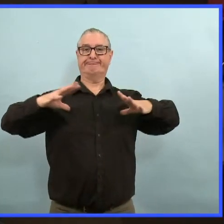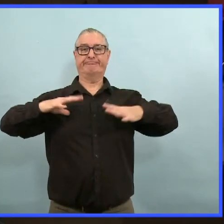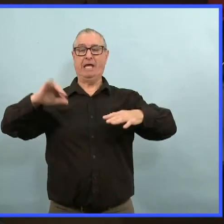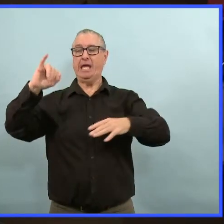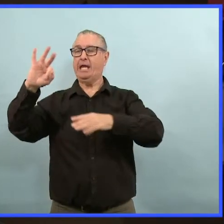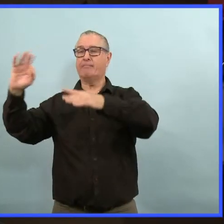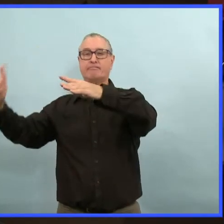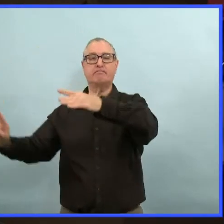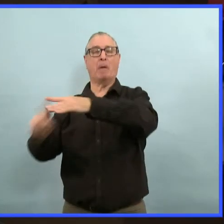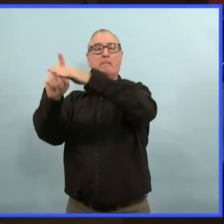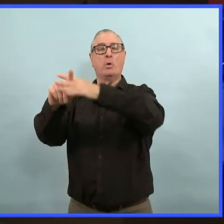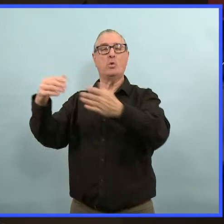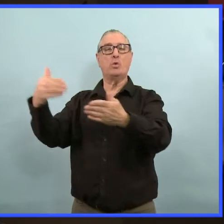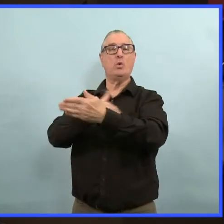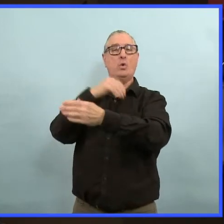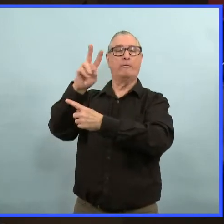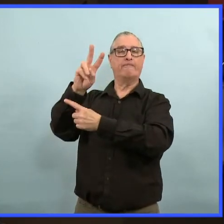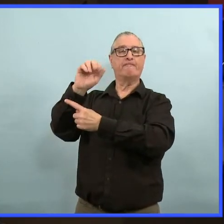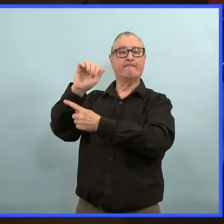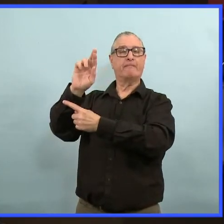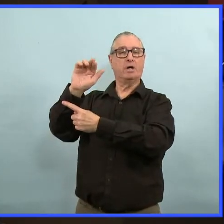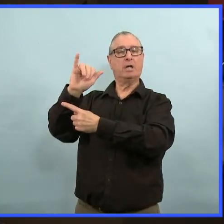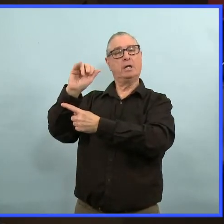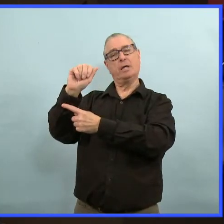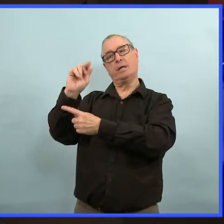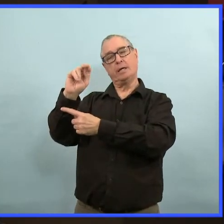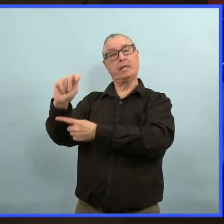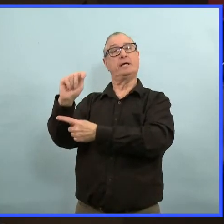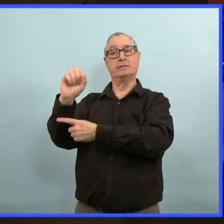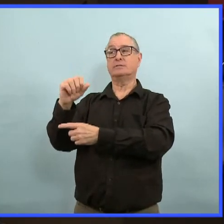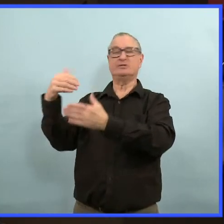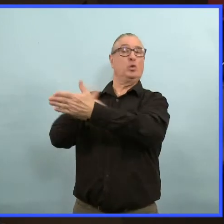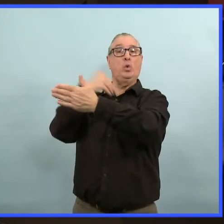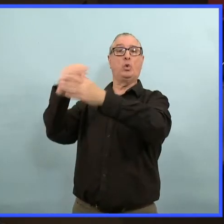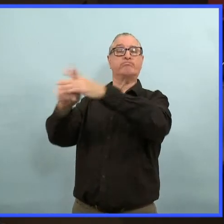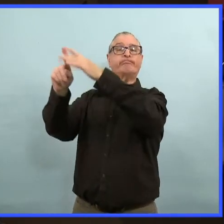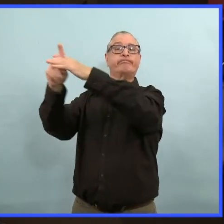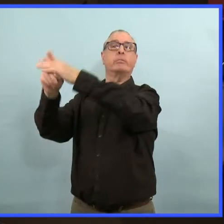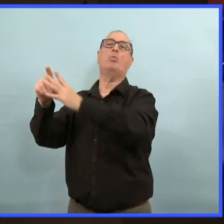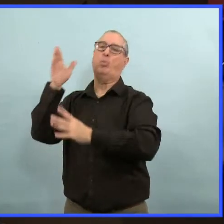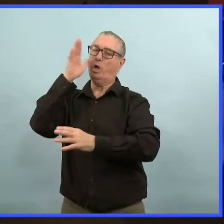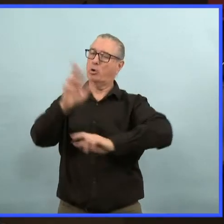we now return to the news conference theater a couple more questions minister gordon we're